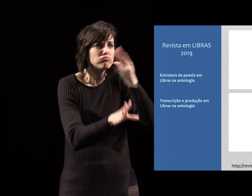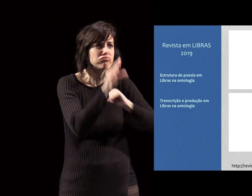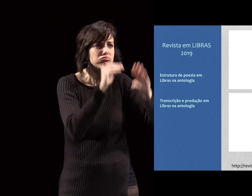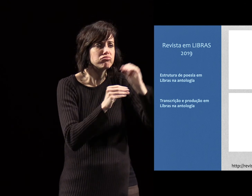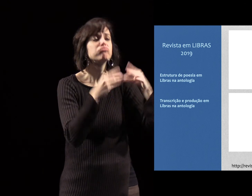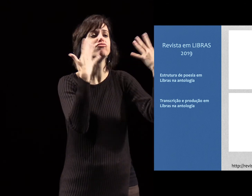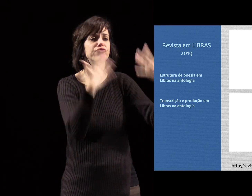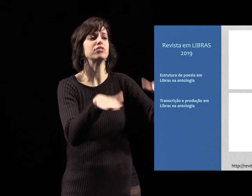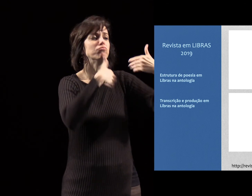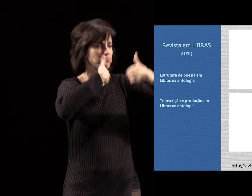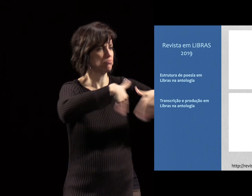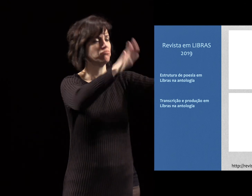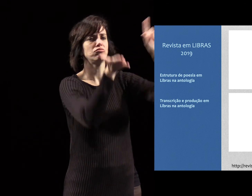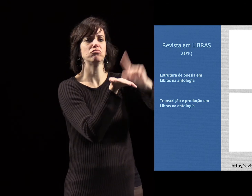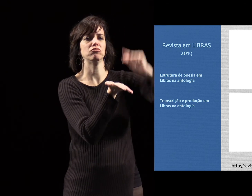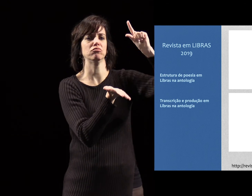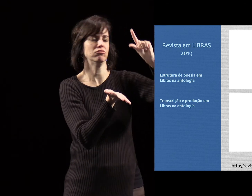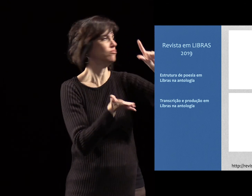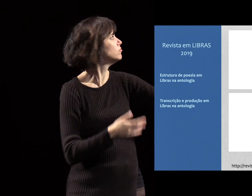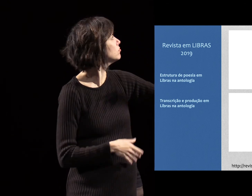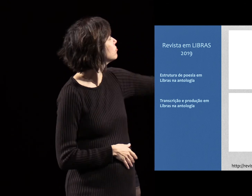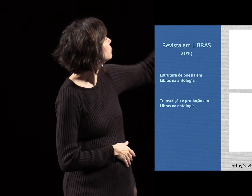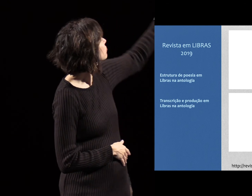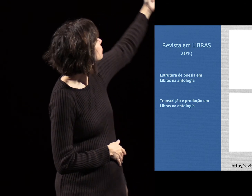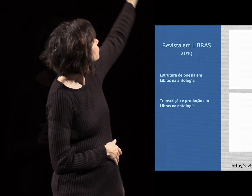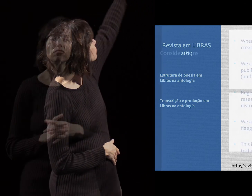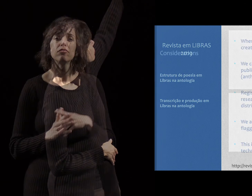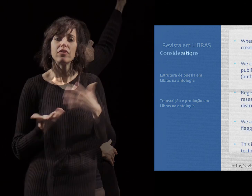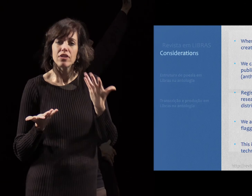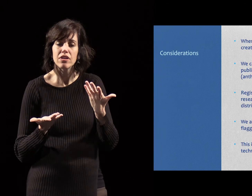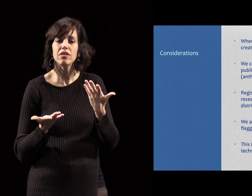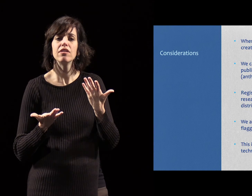So they encourage students to archive their work through videos.